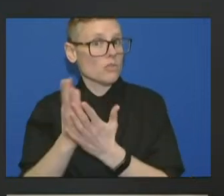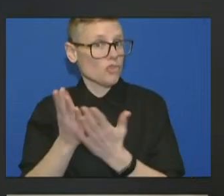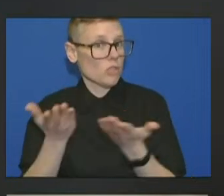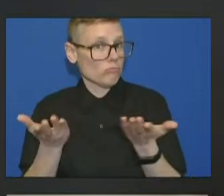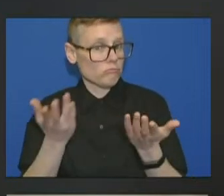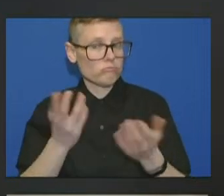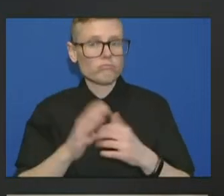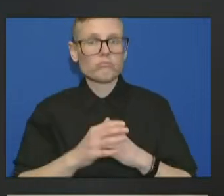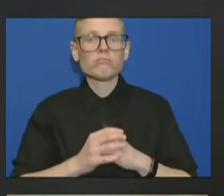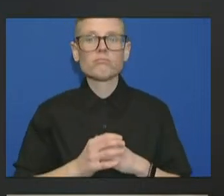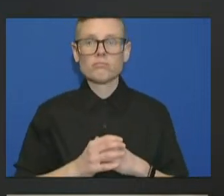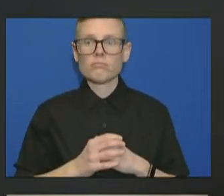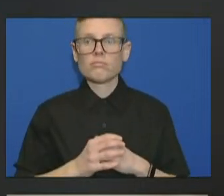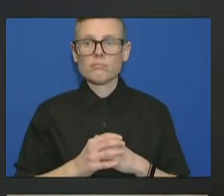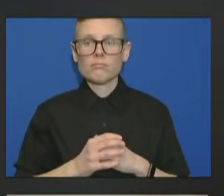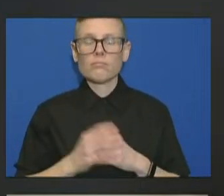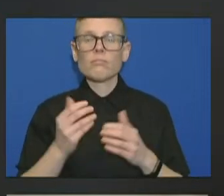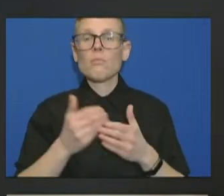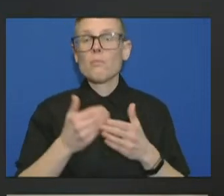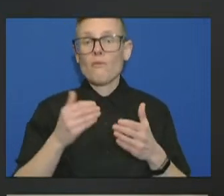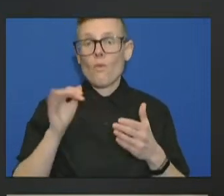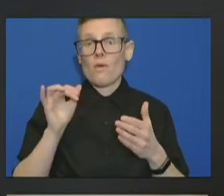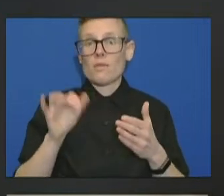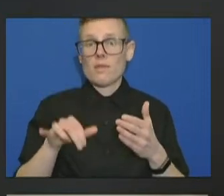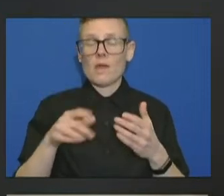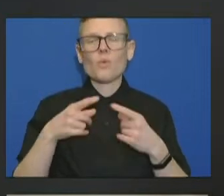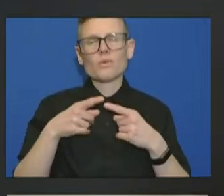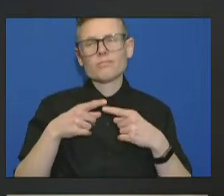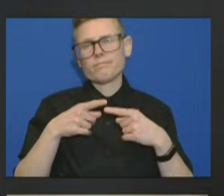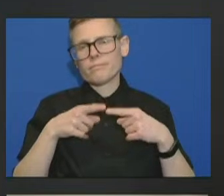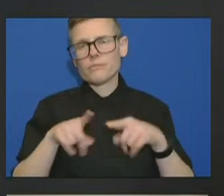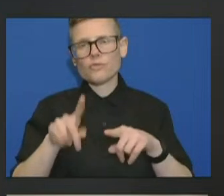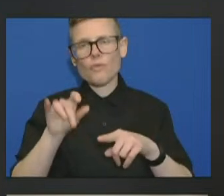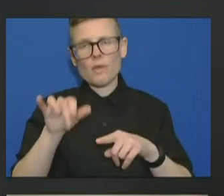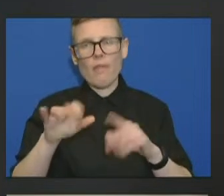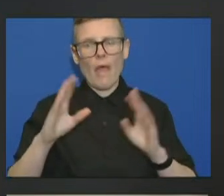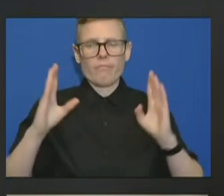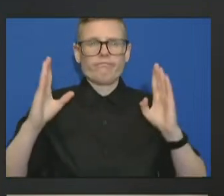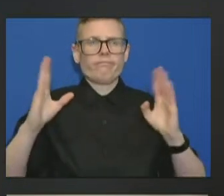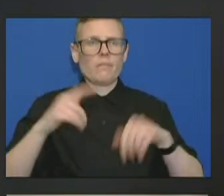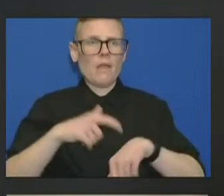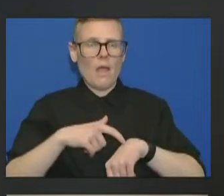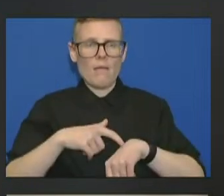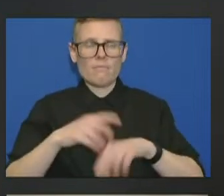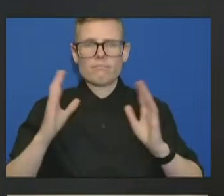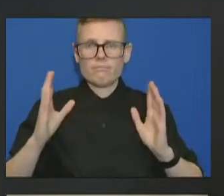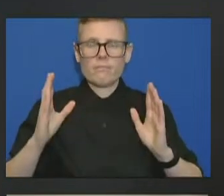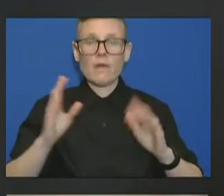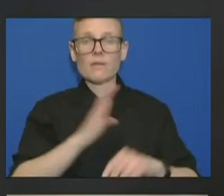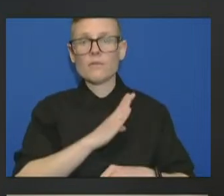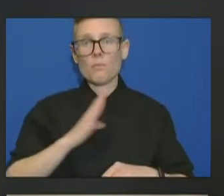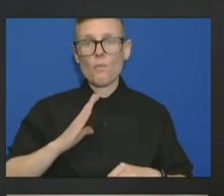be voting to tentatively adopt a